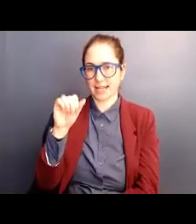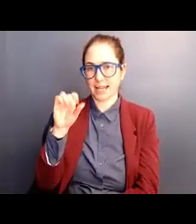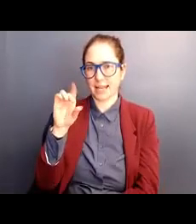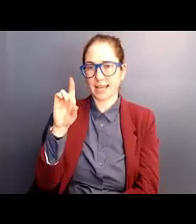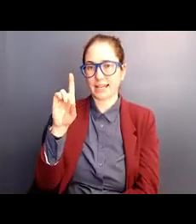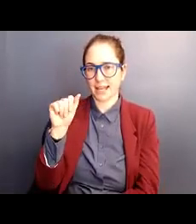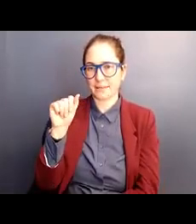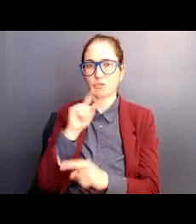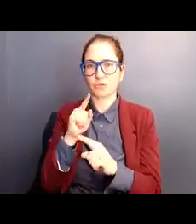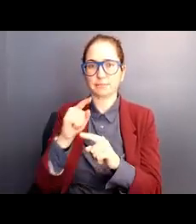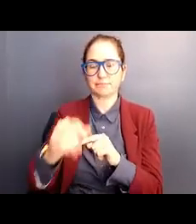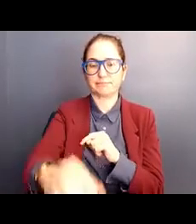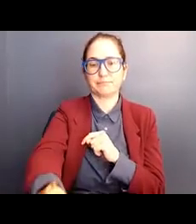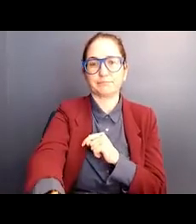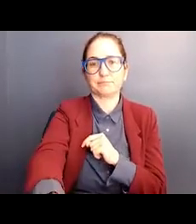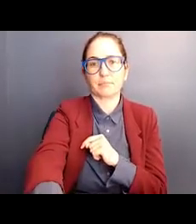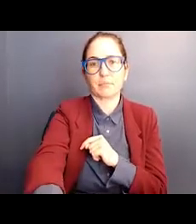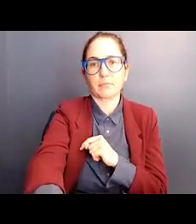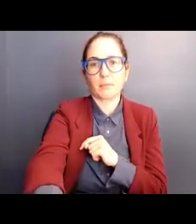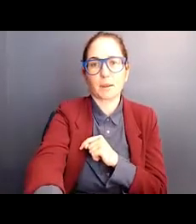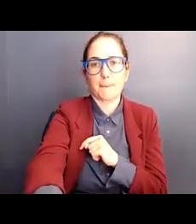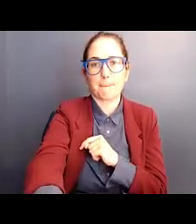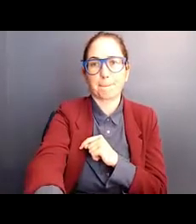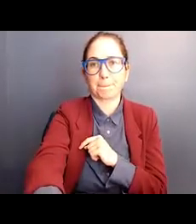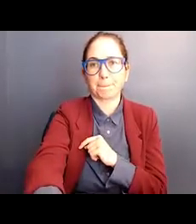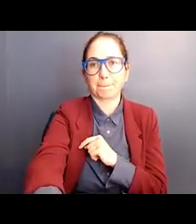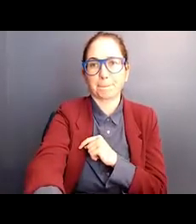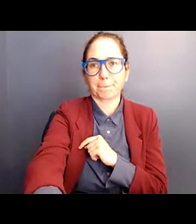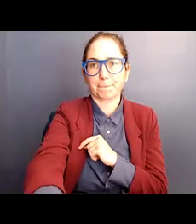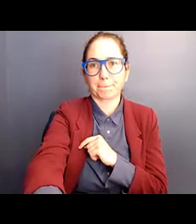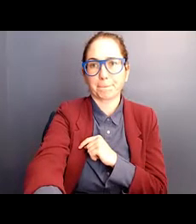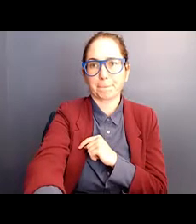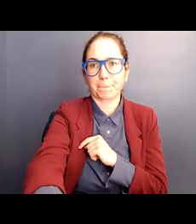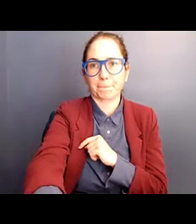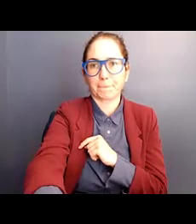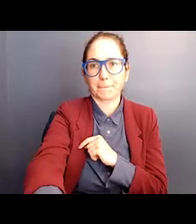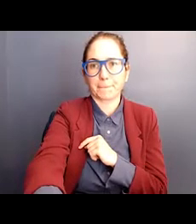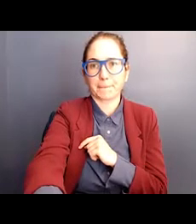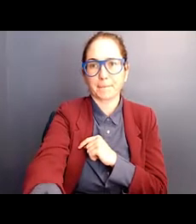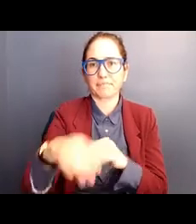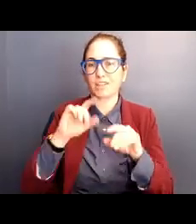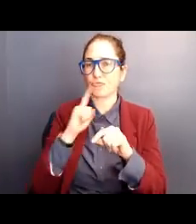people. There's a definition I prefer for us to talk about which I